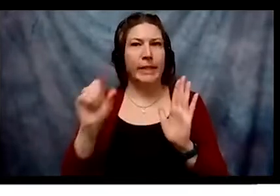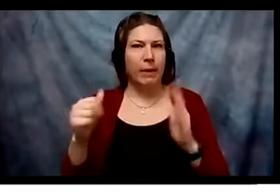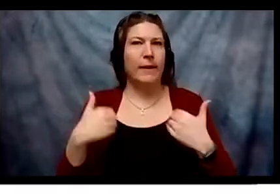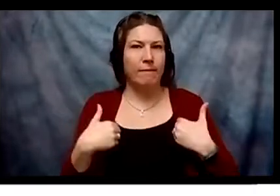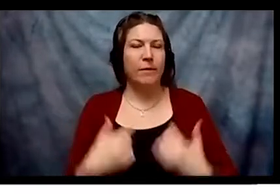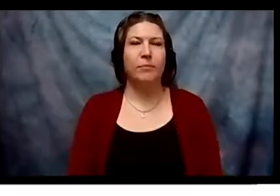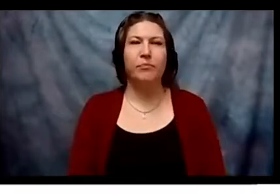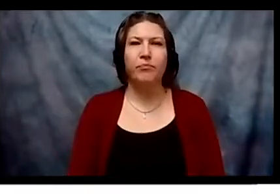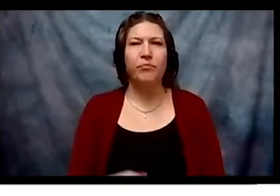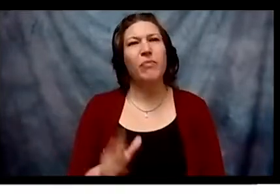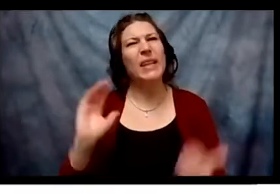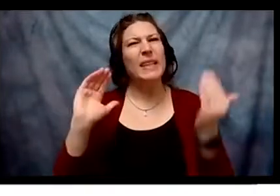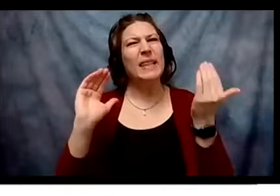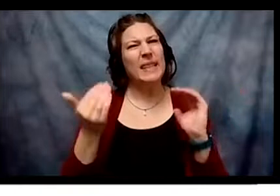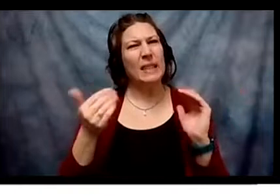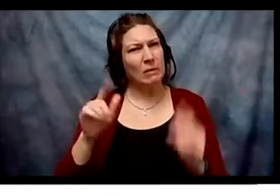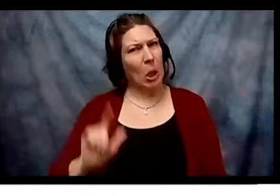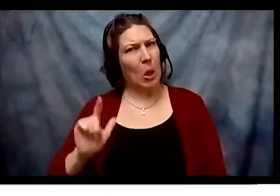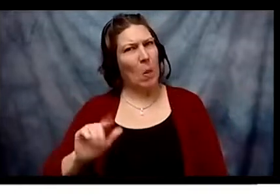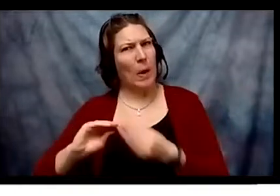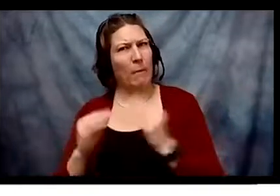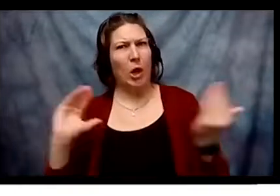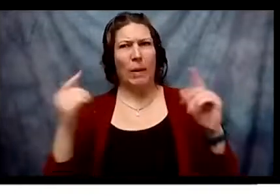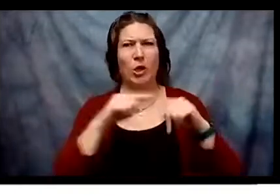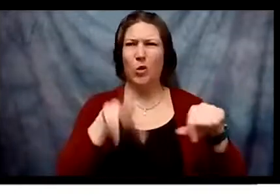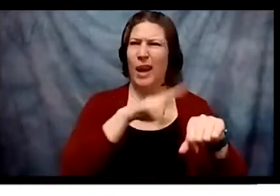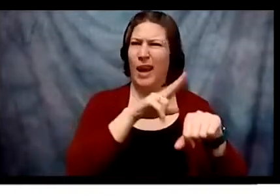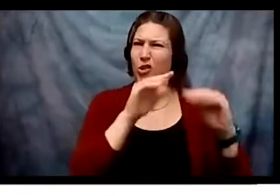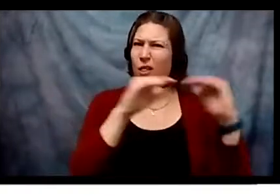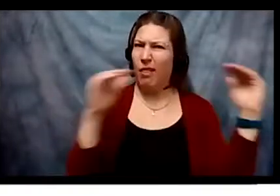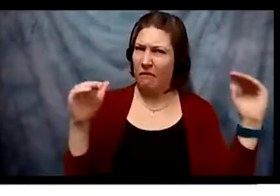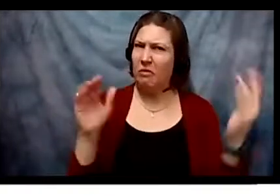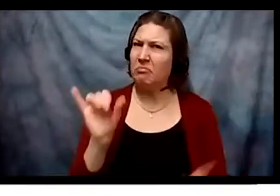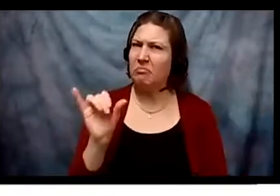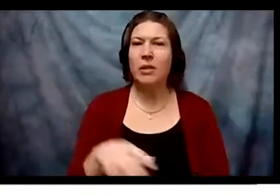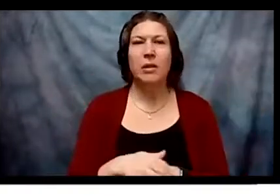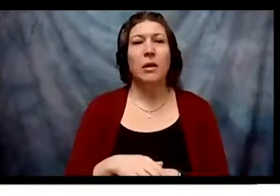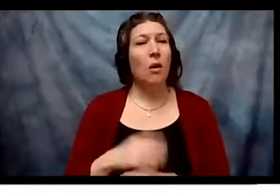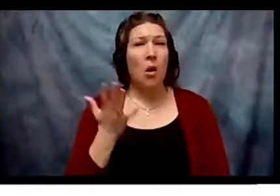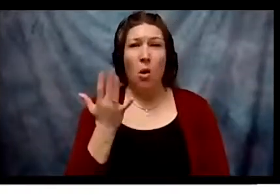which seems quite low compared to the national rates. The low percentage could possibly